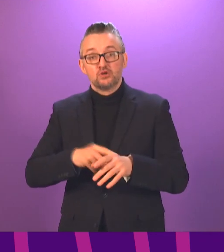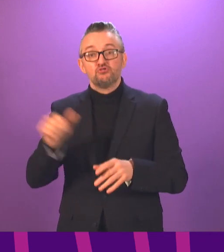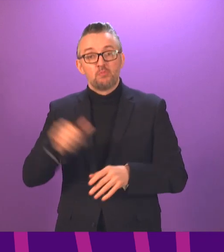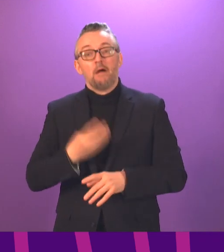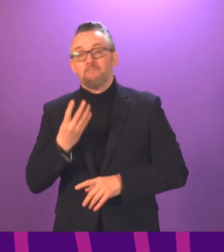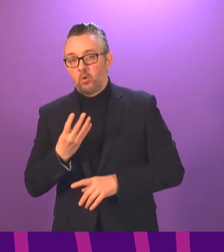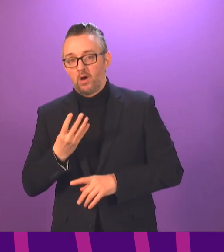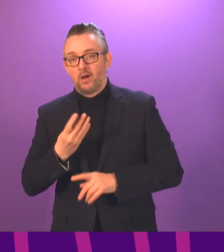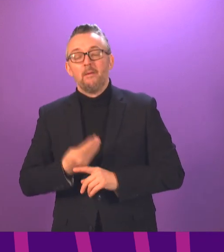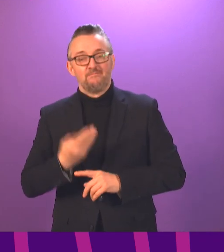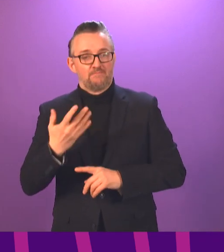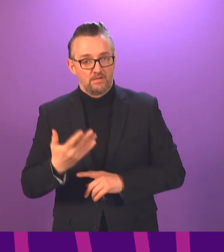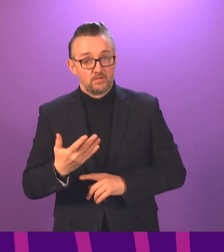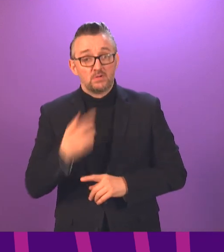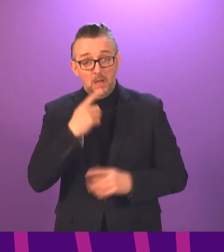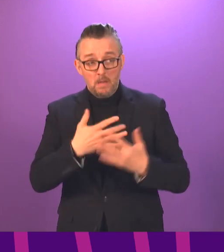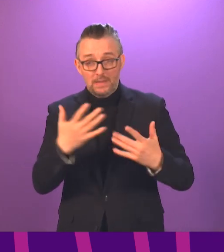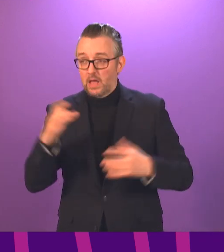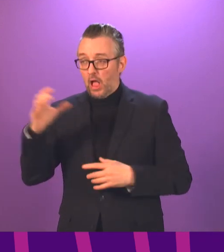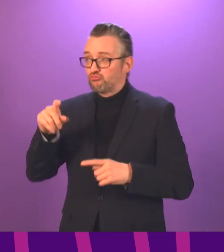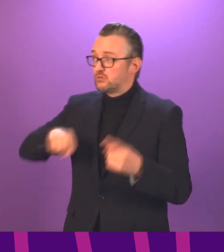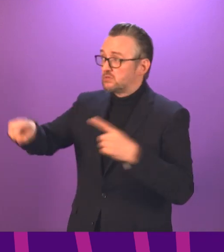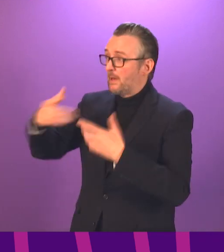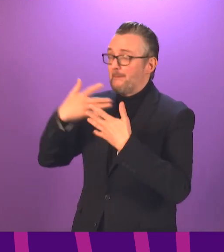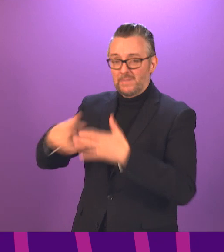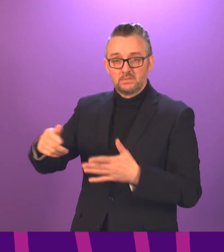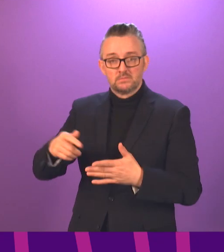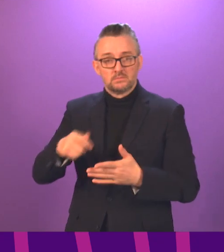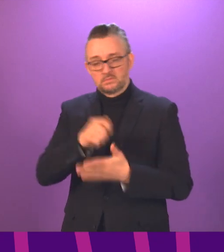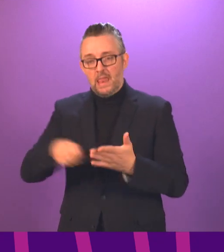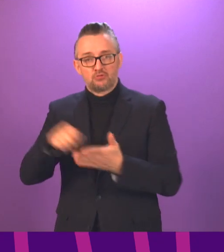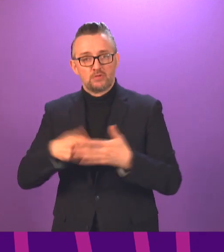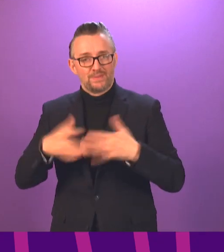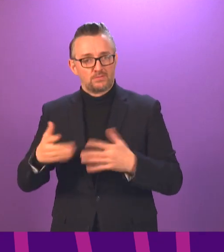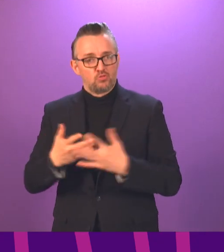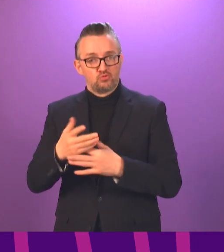countries have already held elections successfully during the pandemic. It is also the case